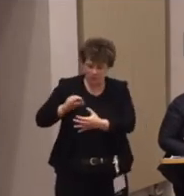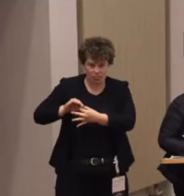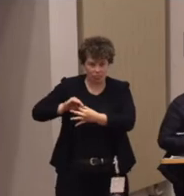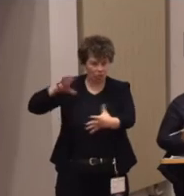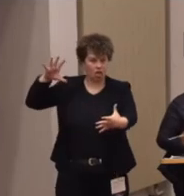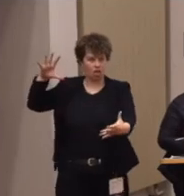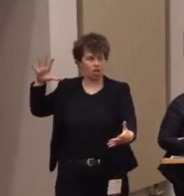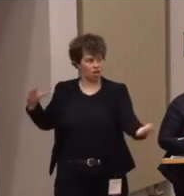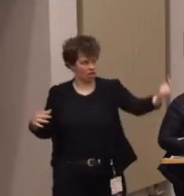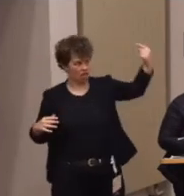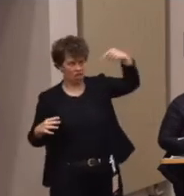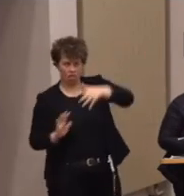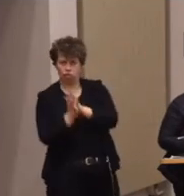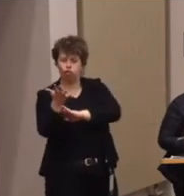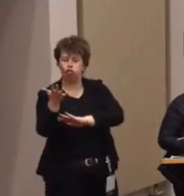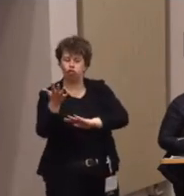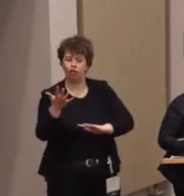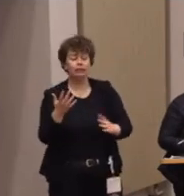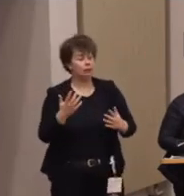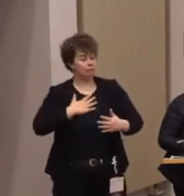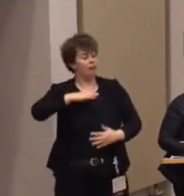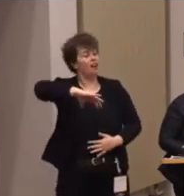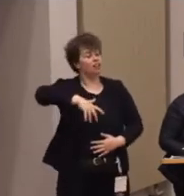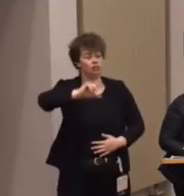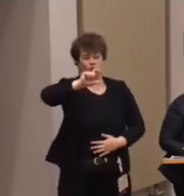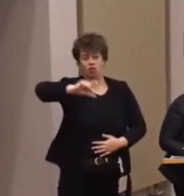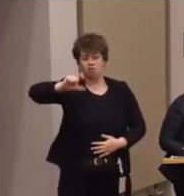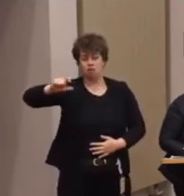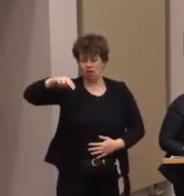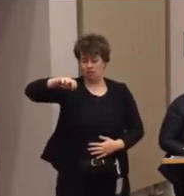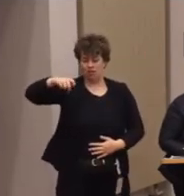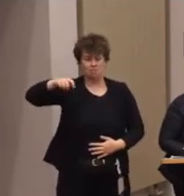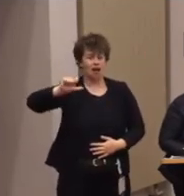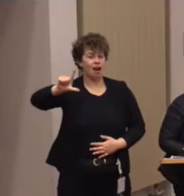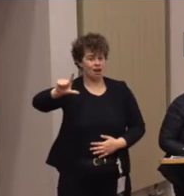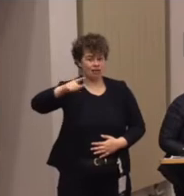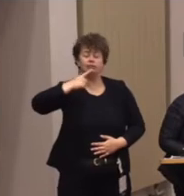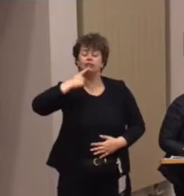you look at the entire Nepal where I belong, it ranks in the fourth (indiscernible) according